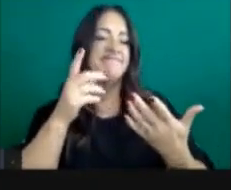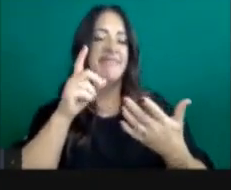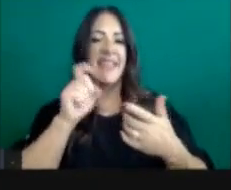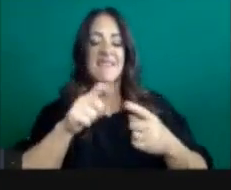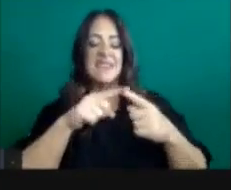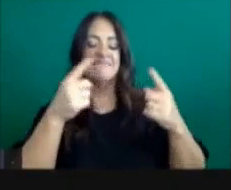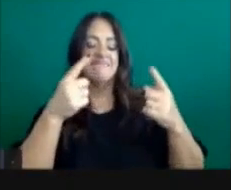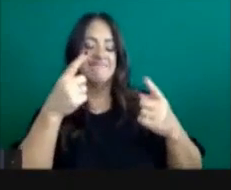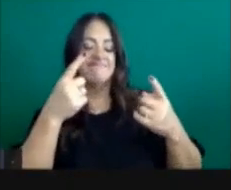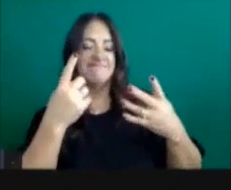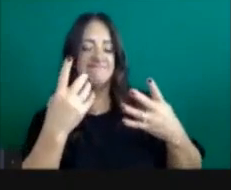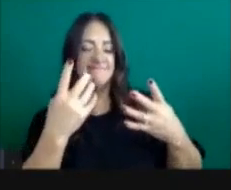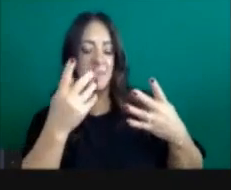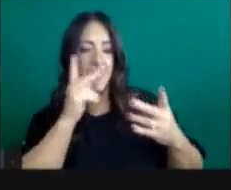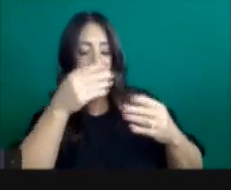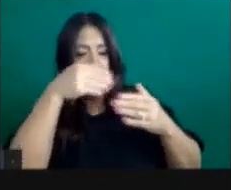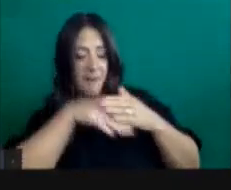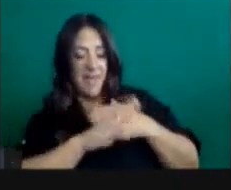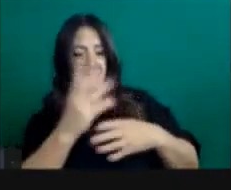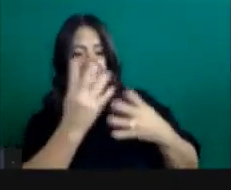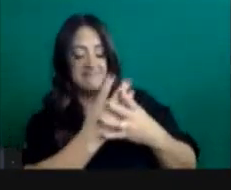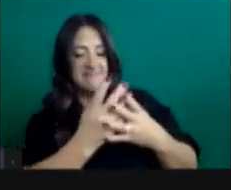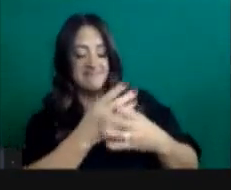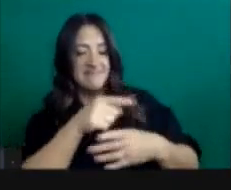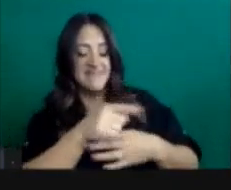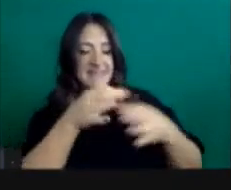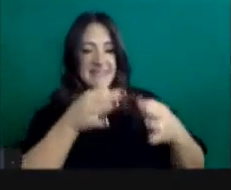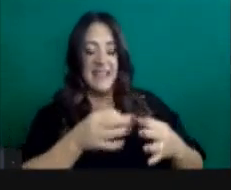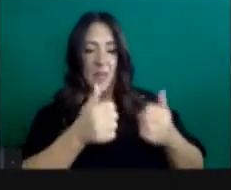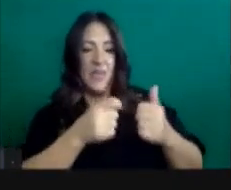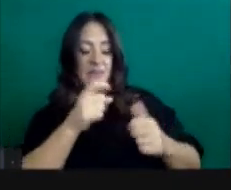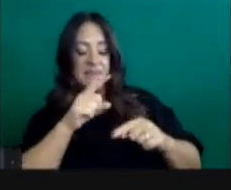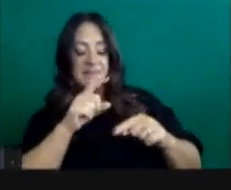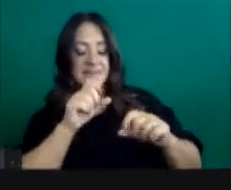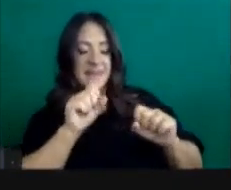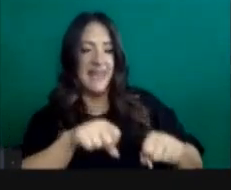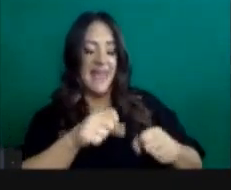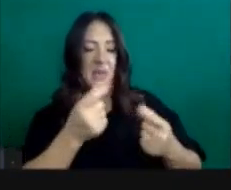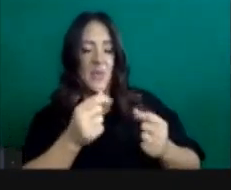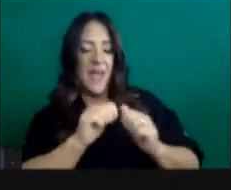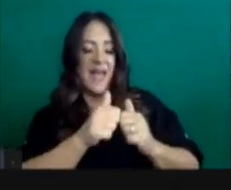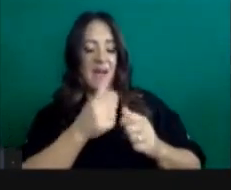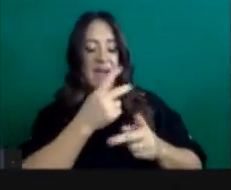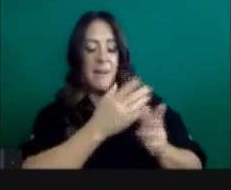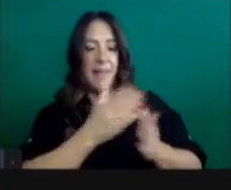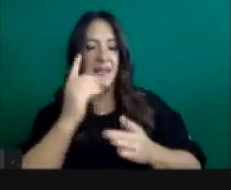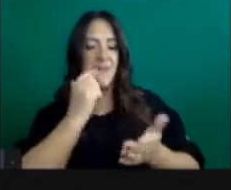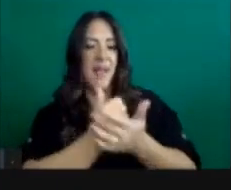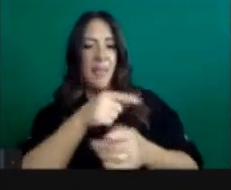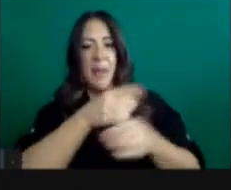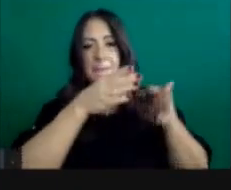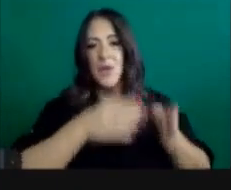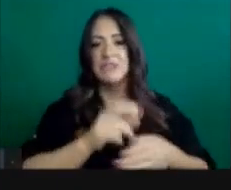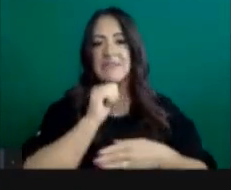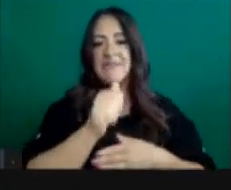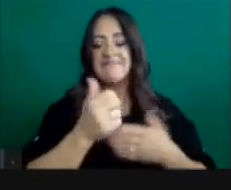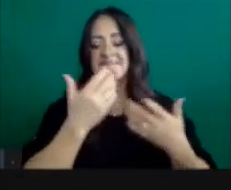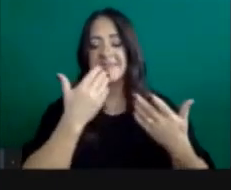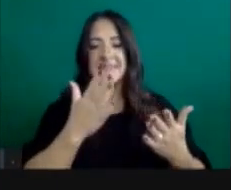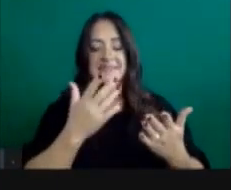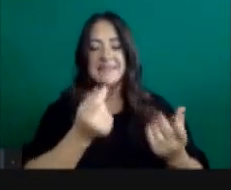AND THE LEVEL OF CARE IN CRISIS, YOU MAY HAVE TO TRIAGE MEDICAL CARE TO USE SCARCE RESOURCES.